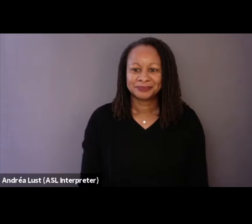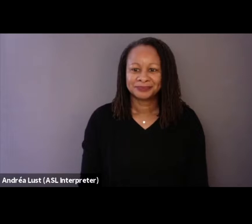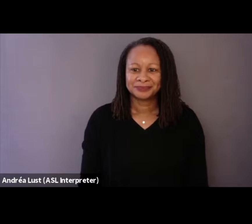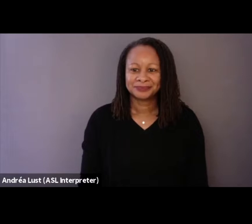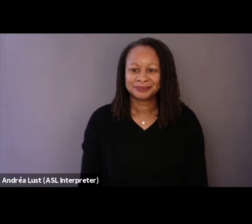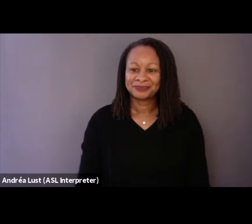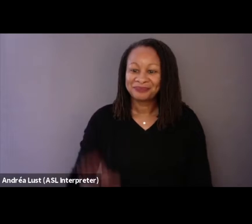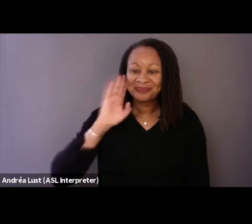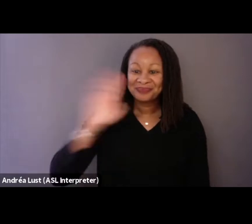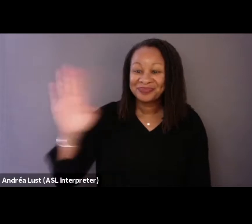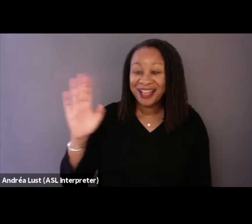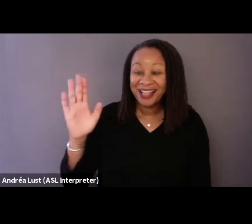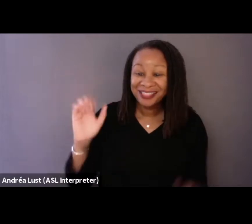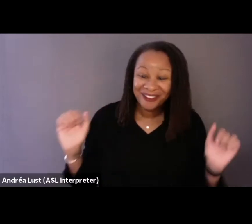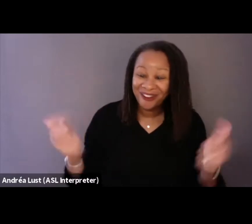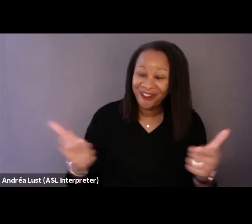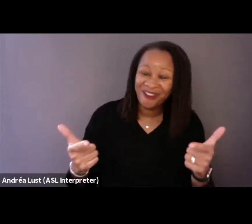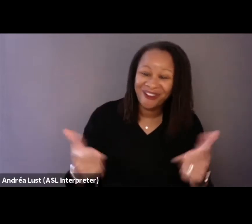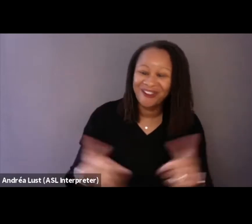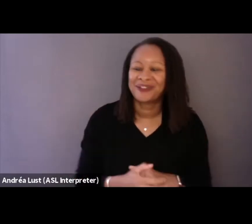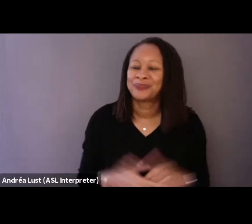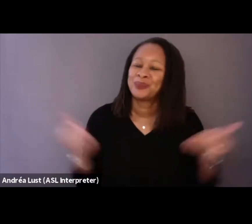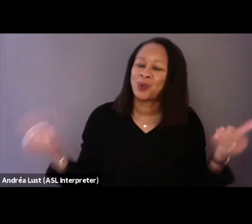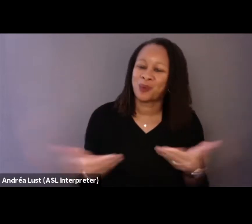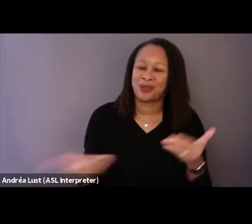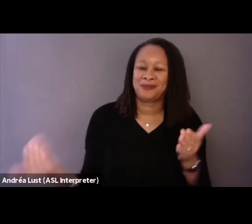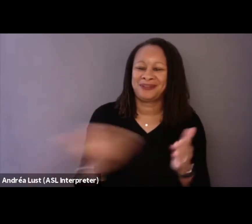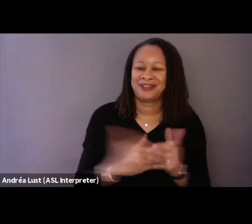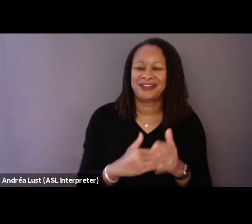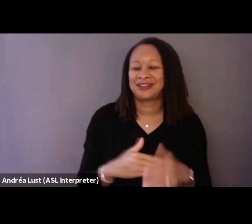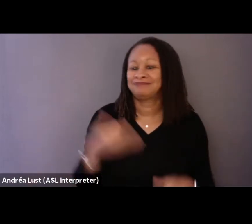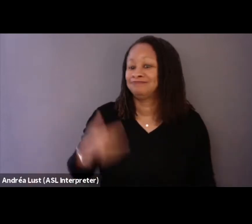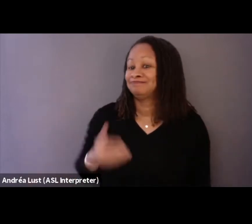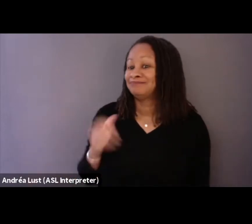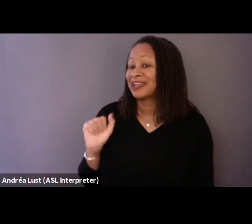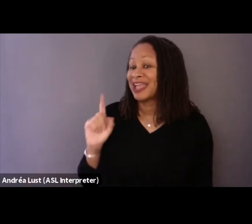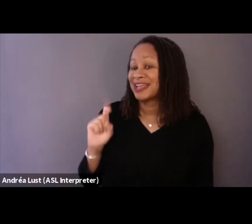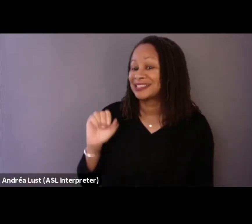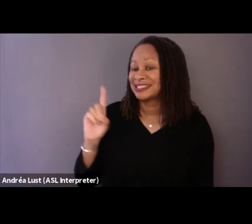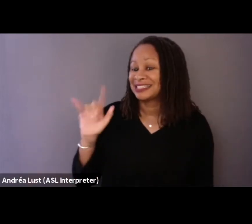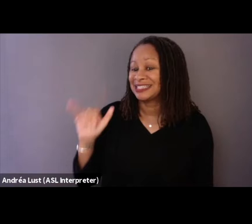Hello, everyone. Welcome. My name is Cassidy Dimon.